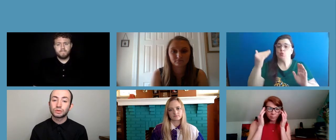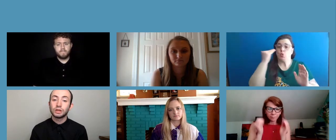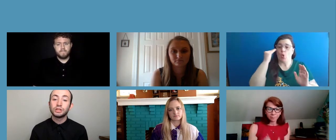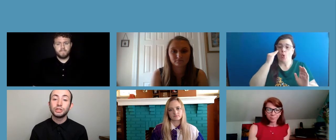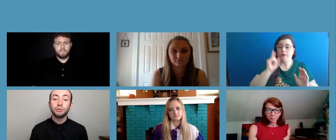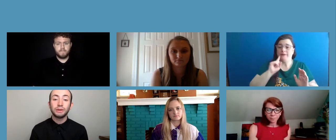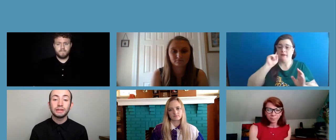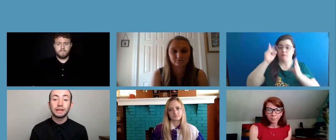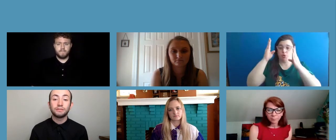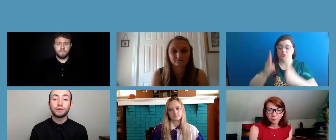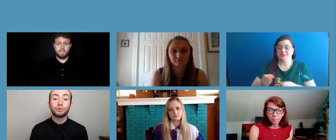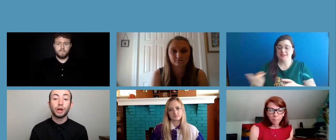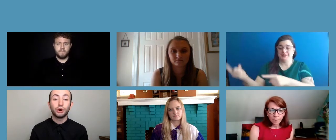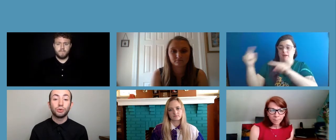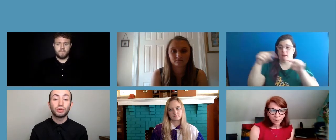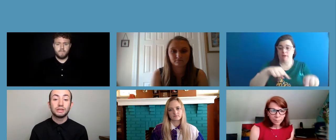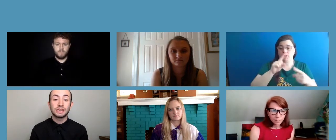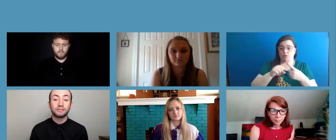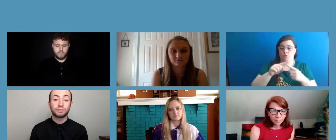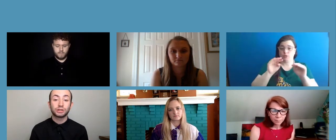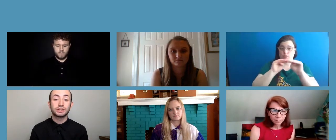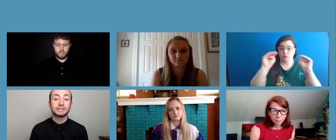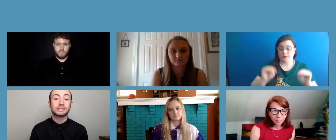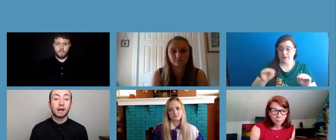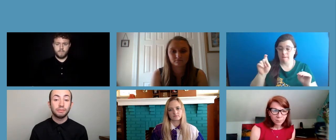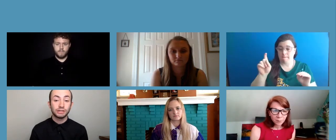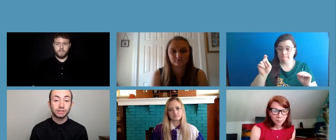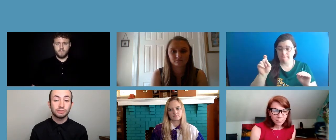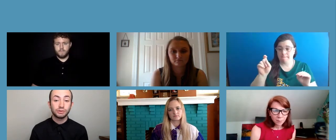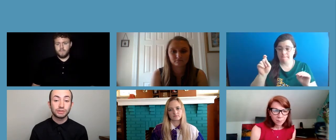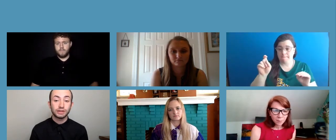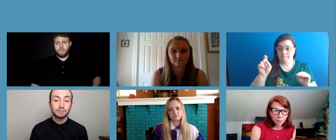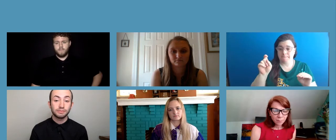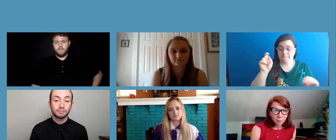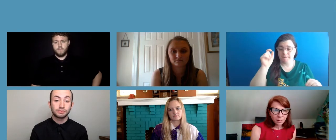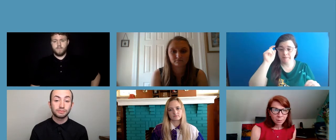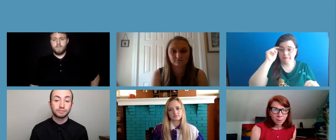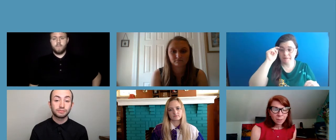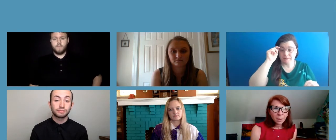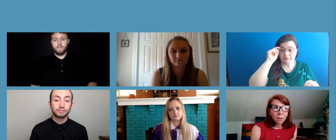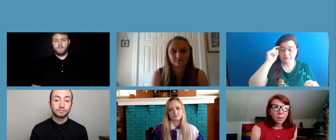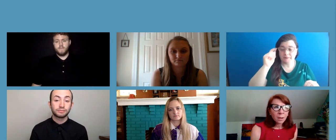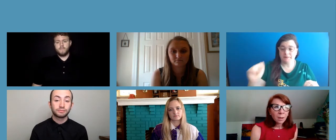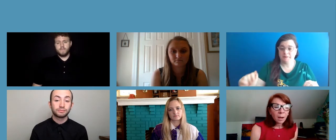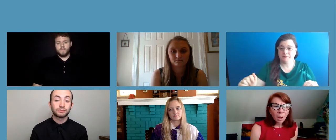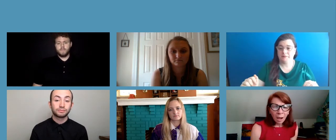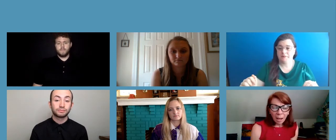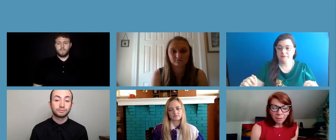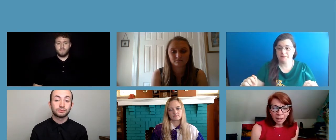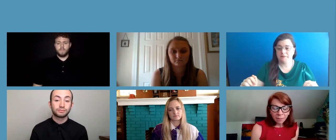Do you mean if you know the deaf person is coming to museum?